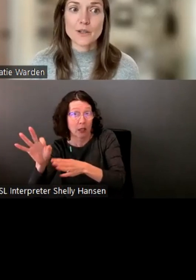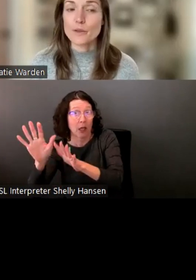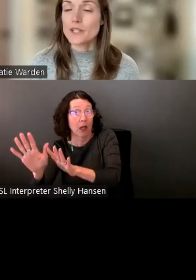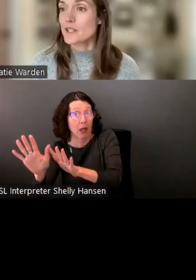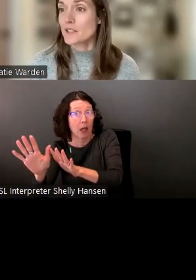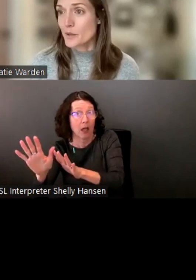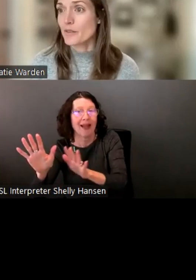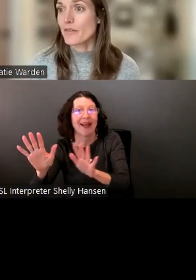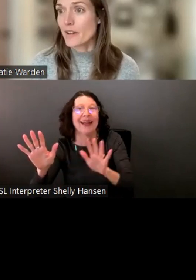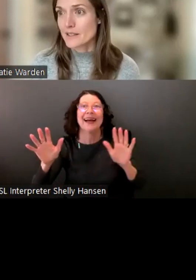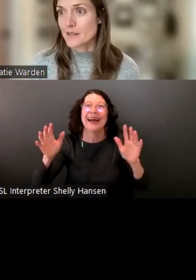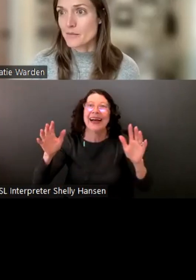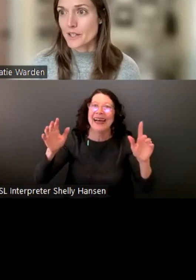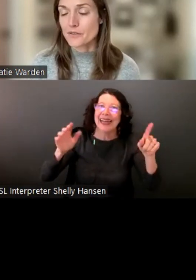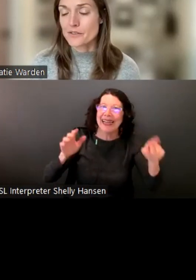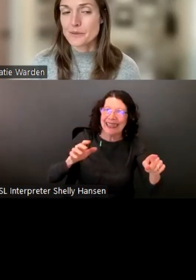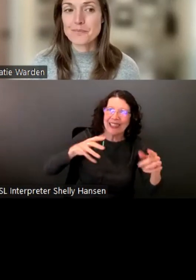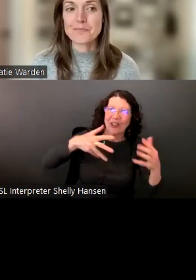in which someone finds themselves.